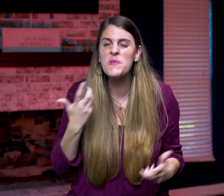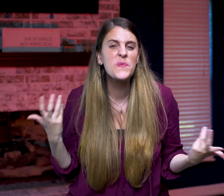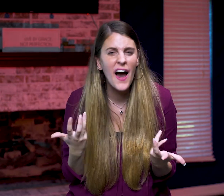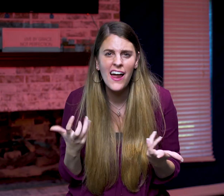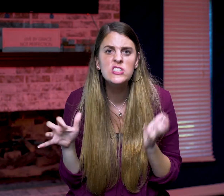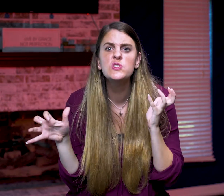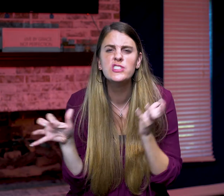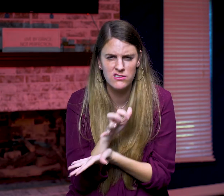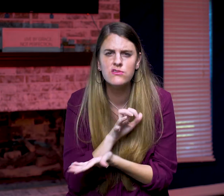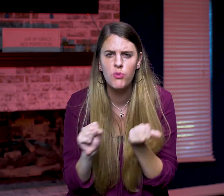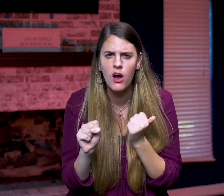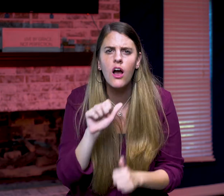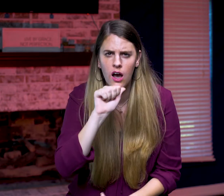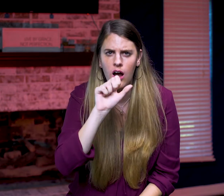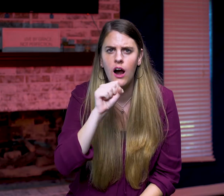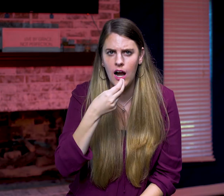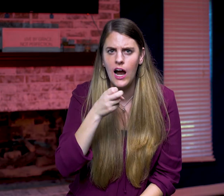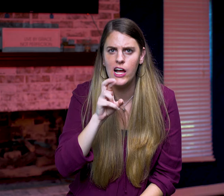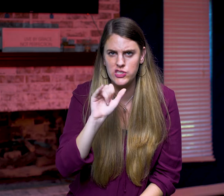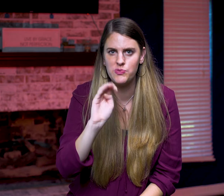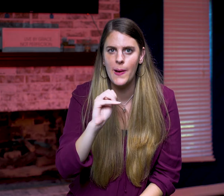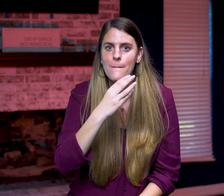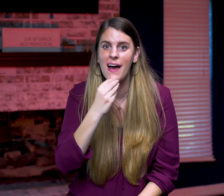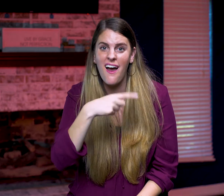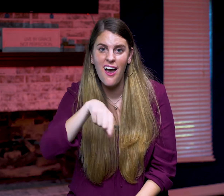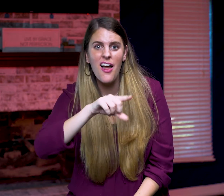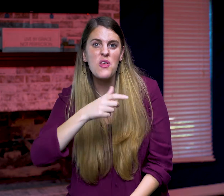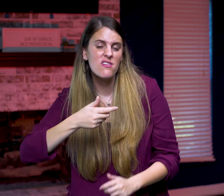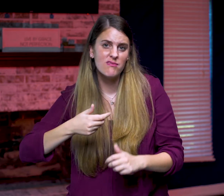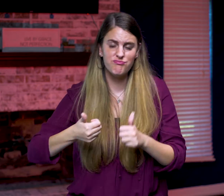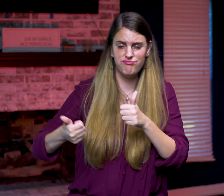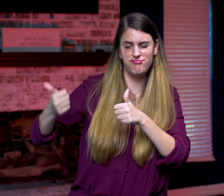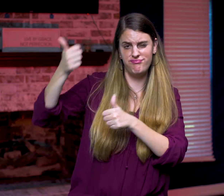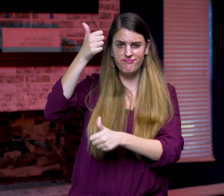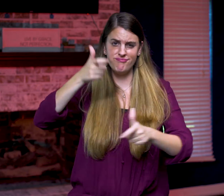God says to destroy the Asherim and “high places”,